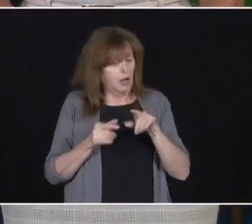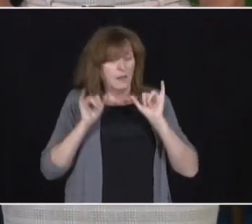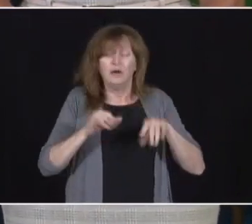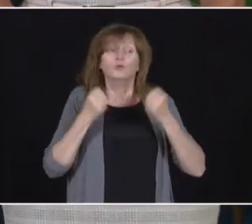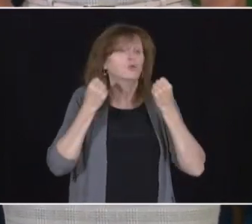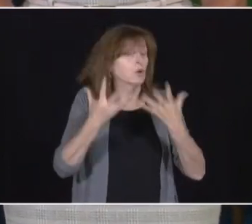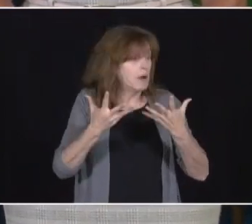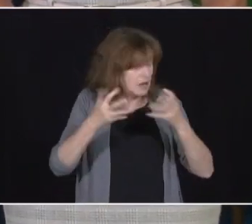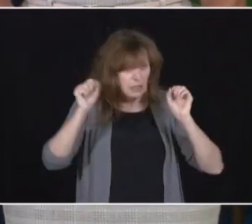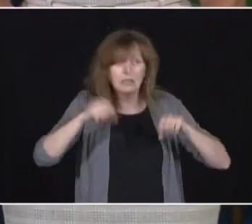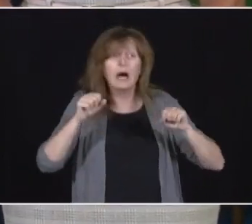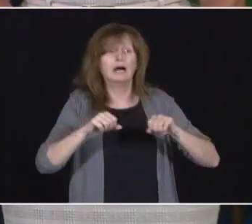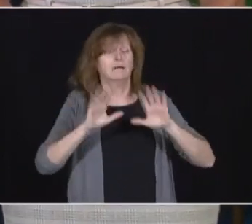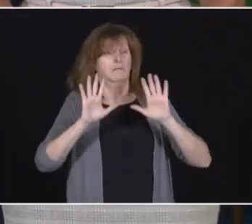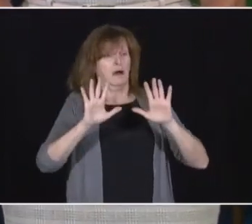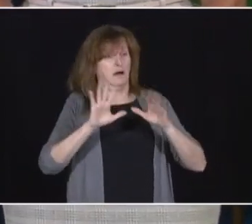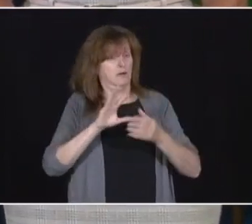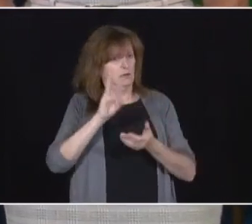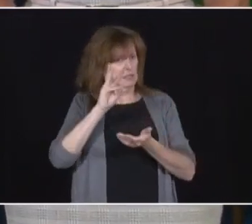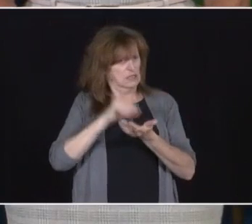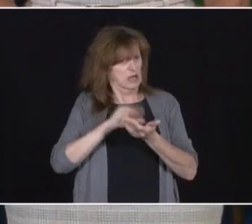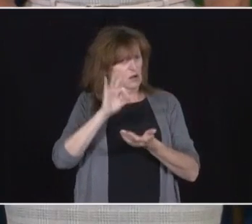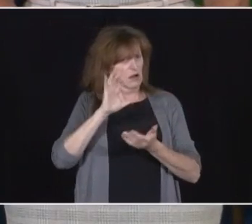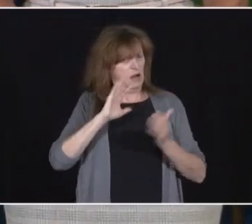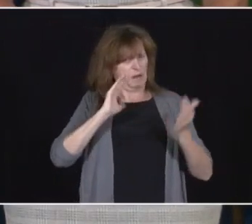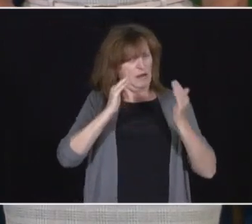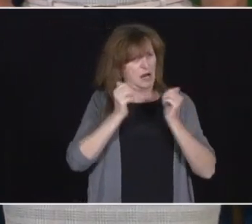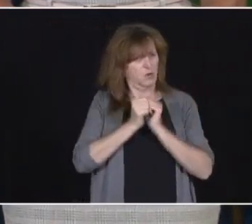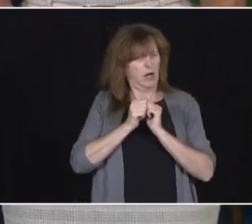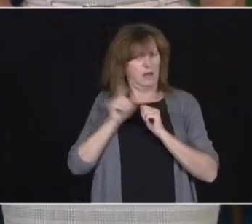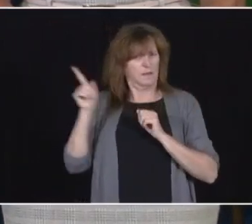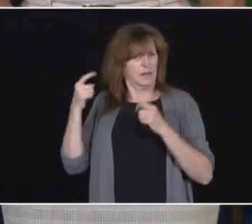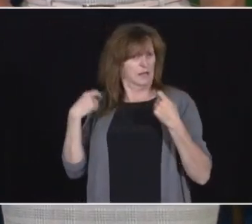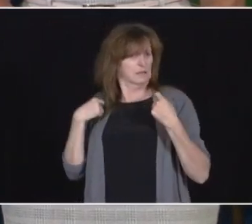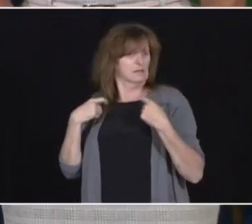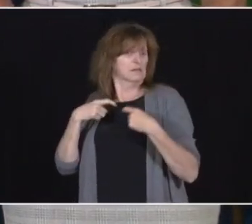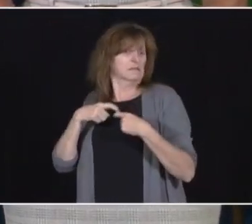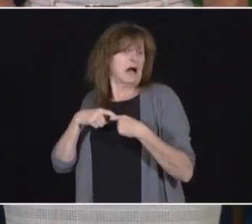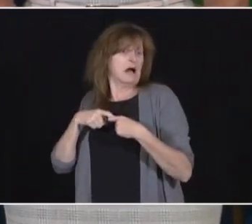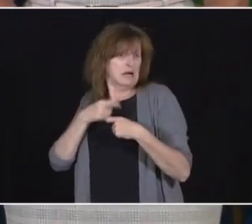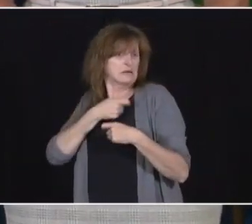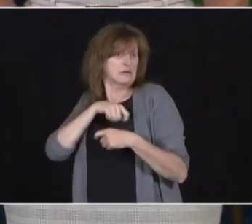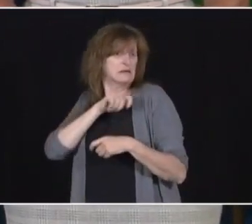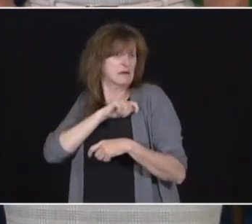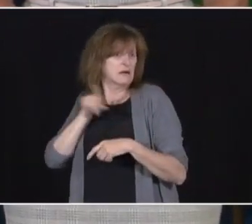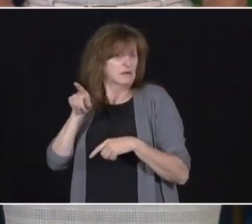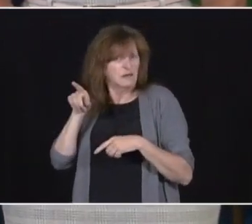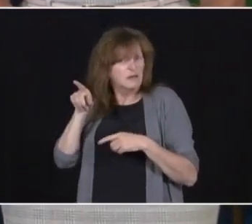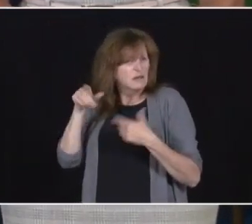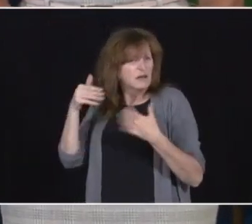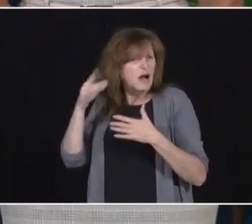We have another I believe, 1689, if I'm not mistaken in Ontario. That is 1689 to many. I guess what?